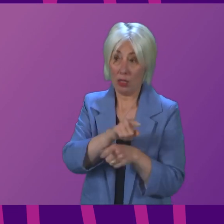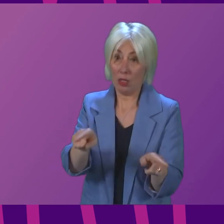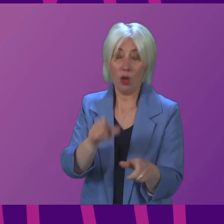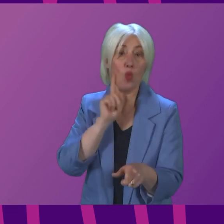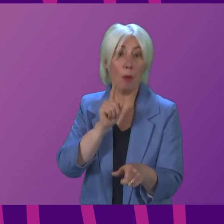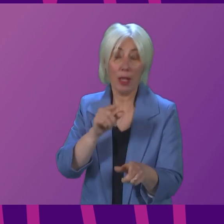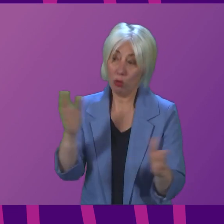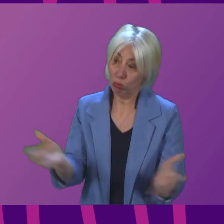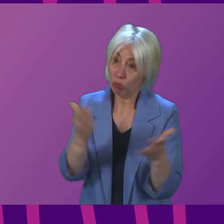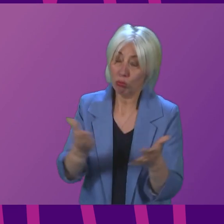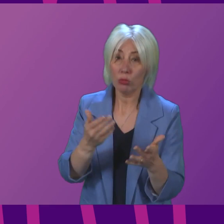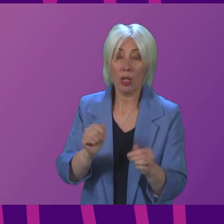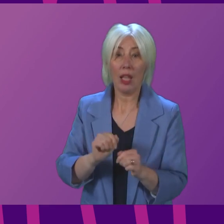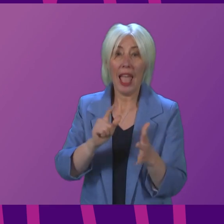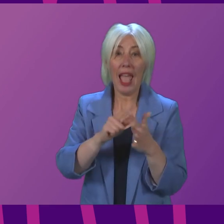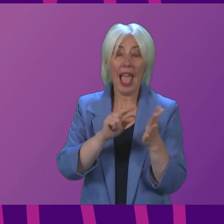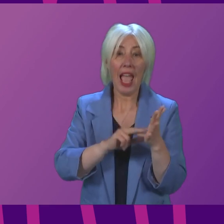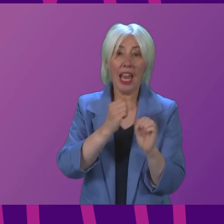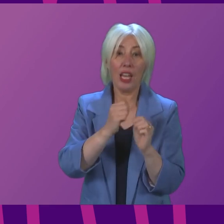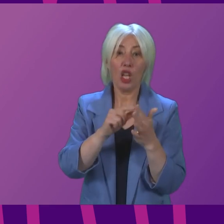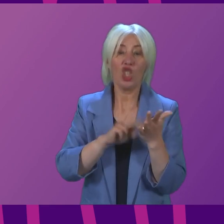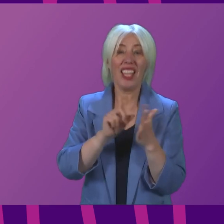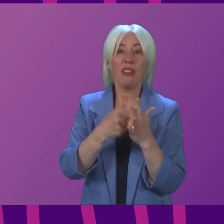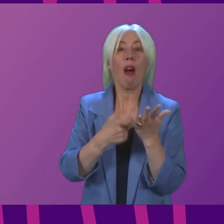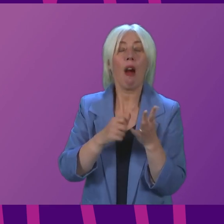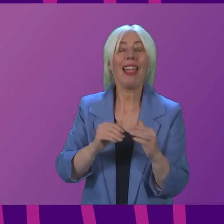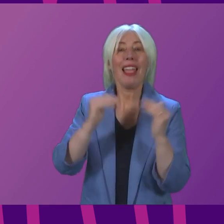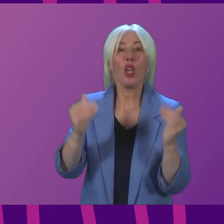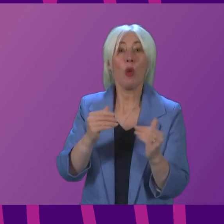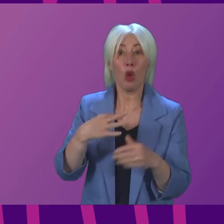office. That includes Engender’s equal representation project to help political parties to increase